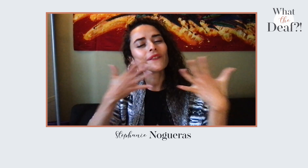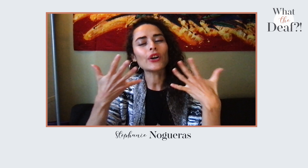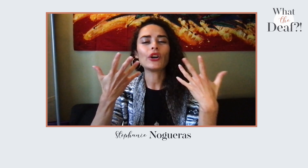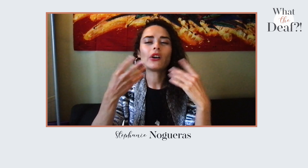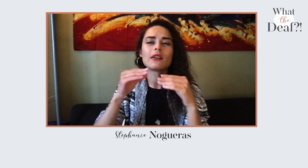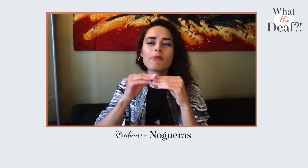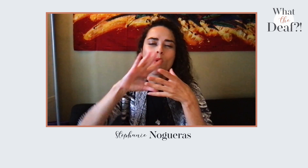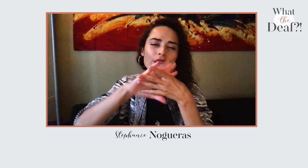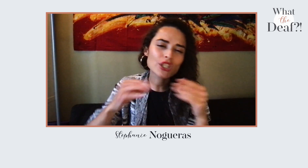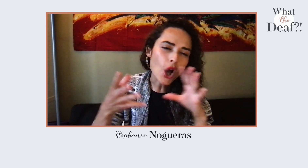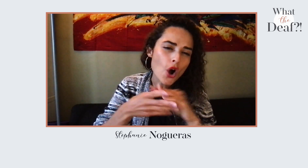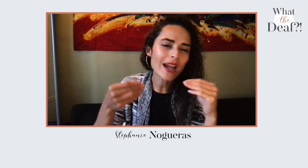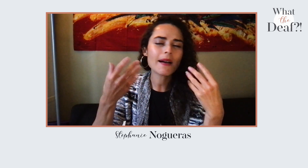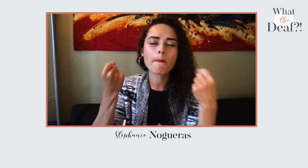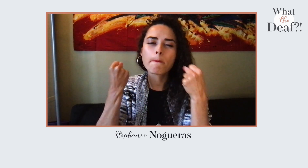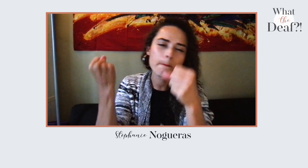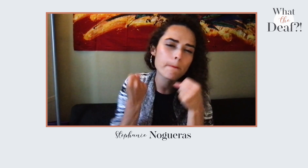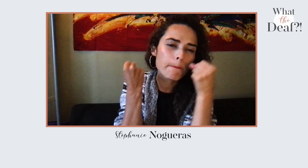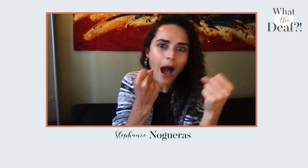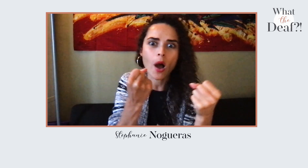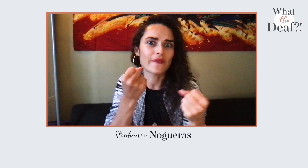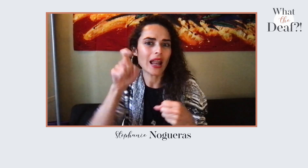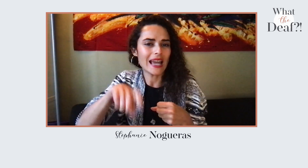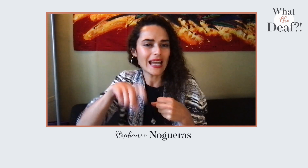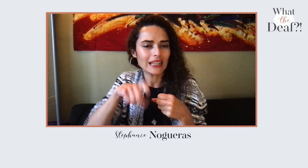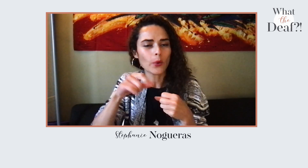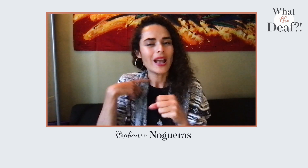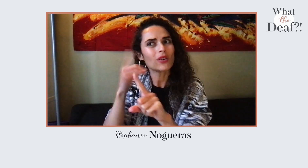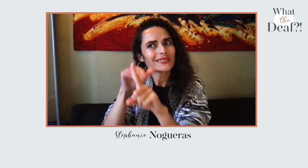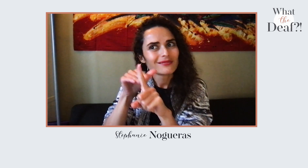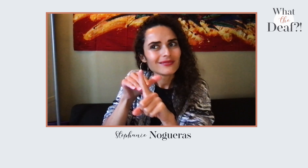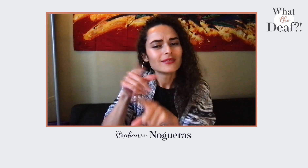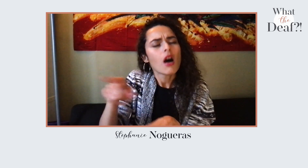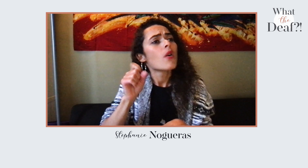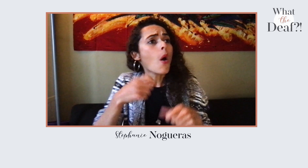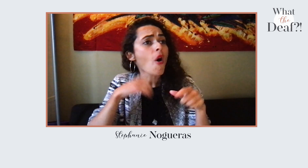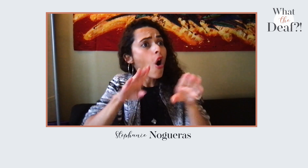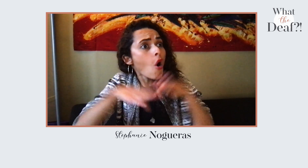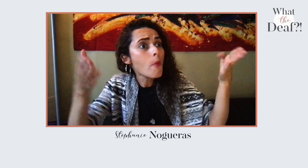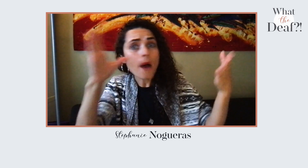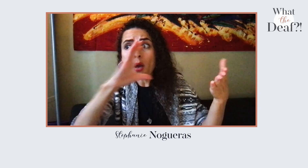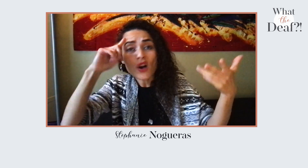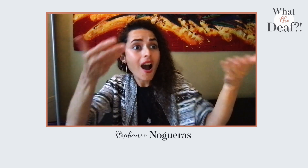and I really think that it's important to have, you know, more diverse writers so that there are more stories to be told.